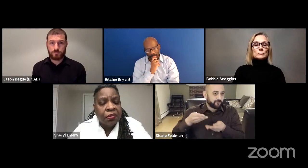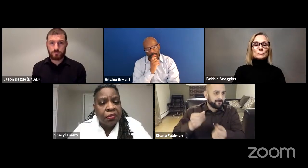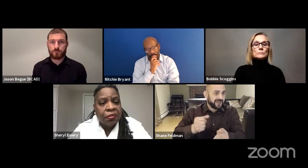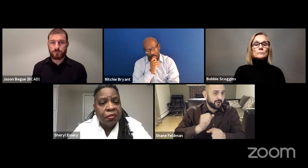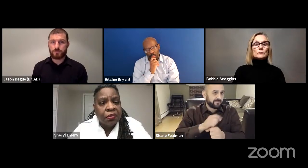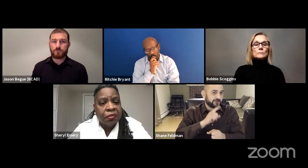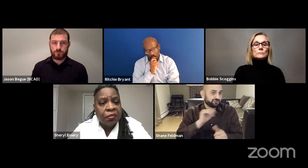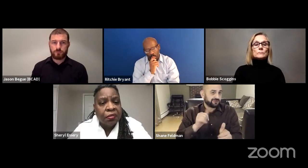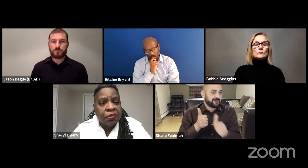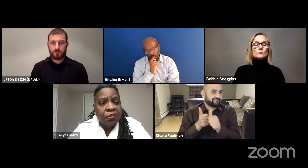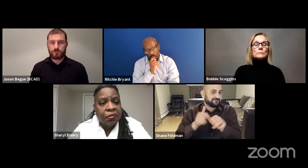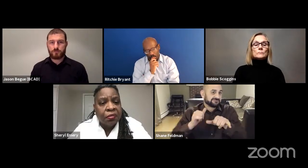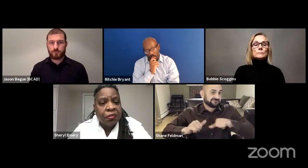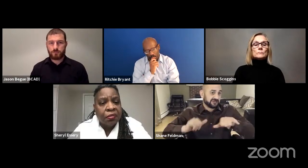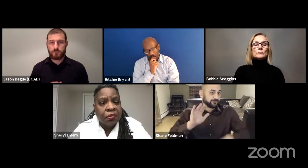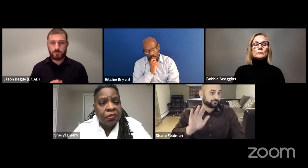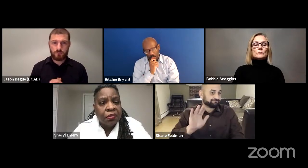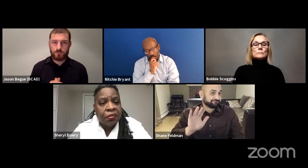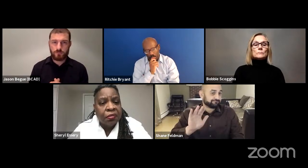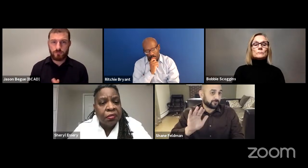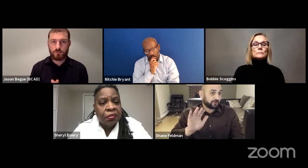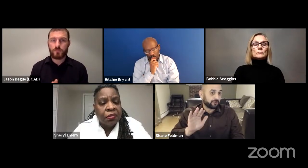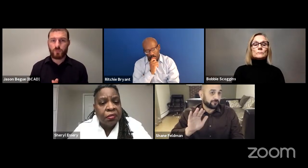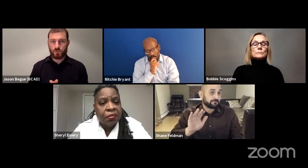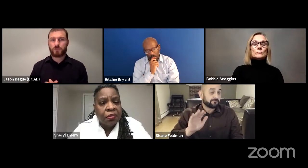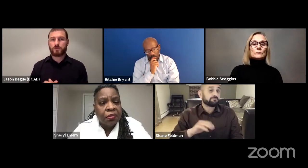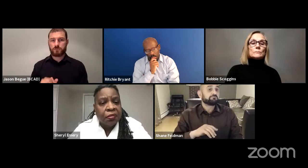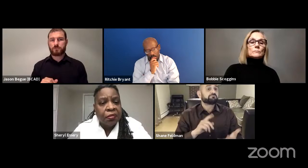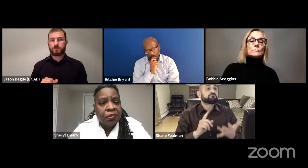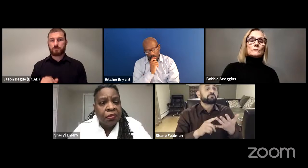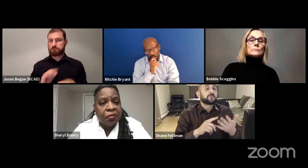You have to make sure it's reliable and valid, and you have to make sure those standards